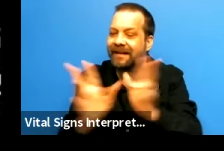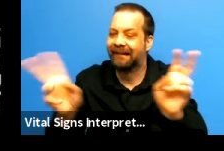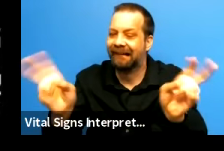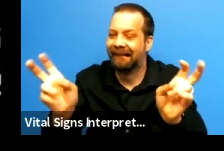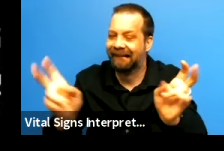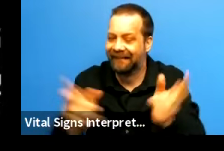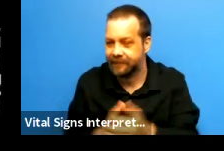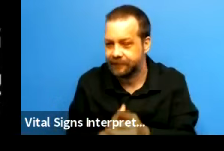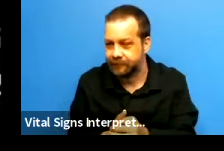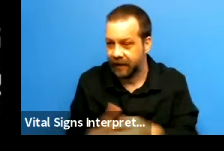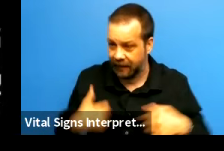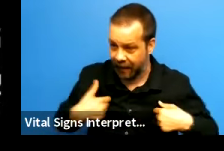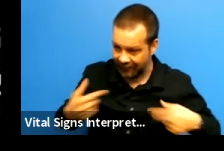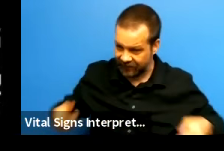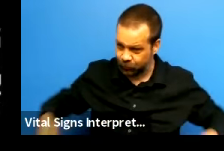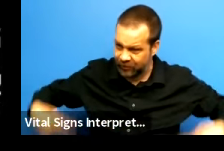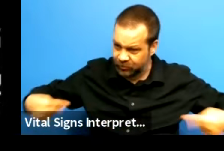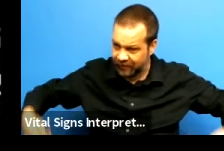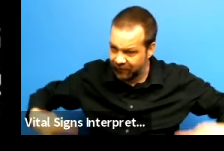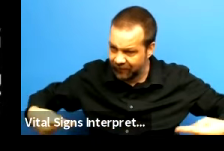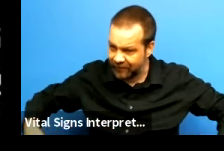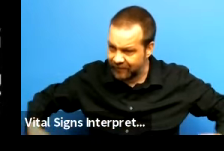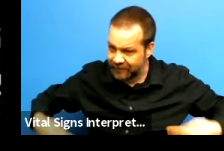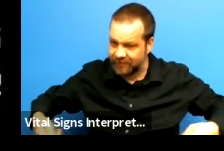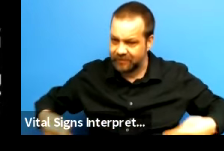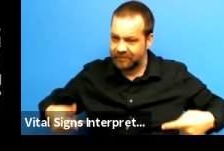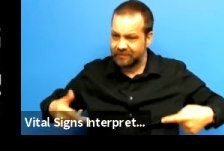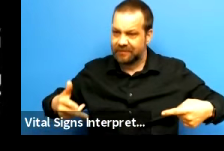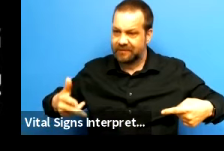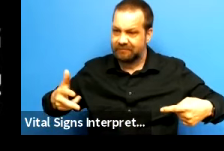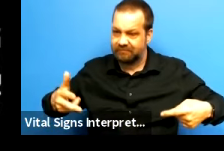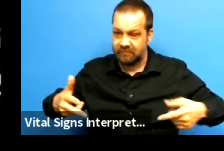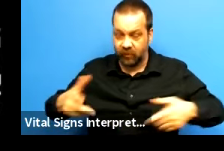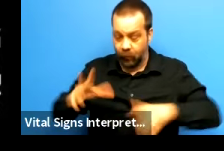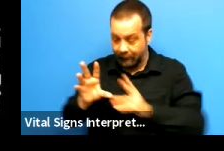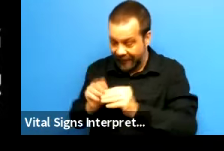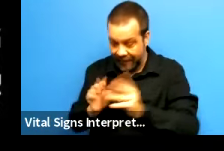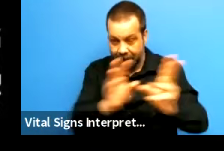and the avenues from one meeting to another.